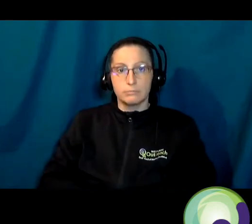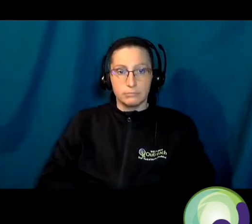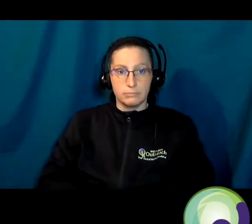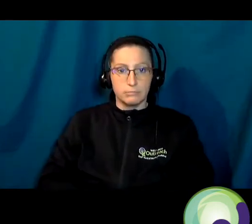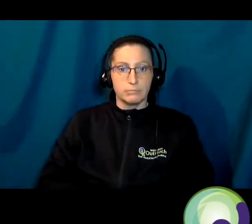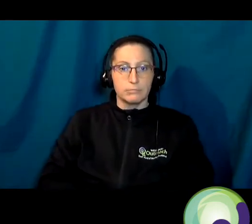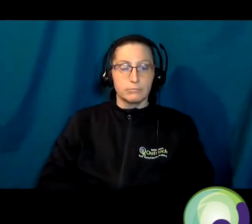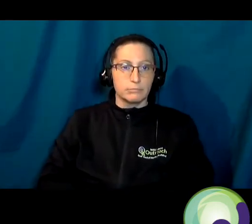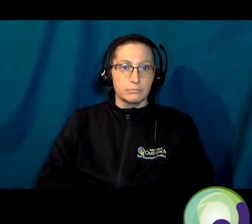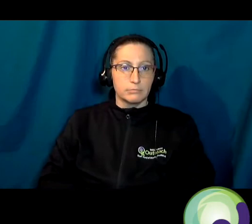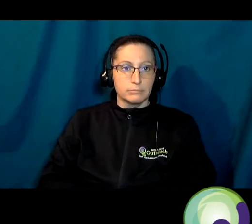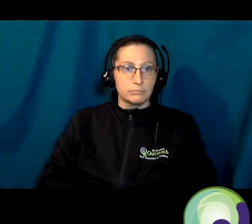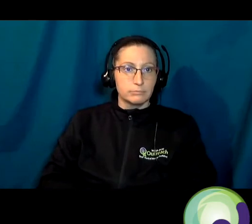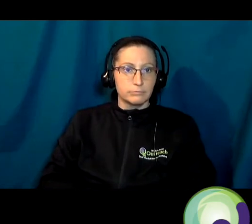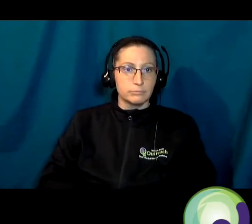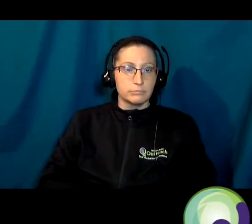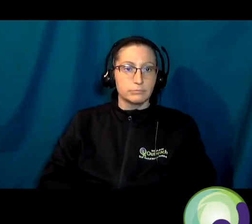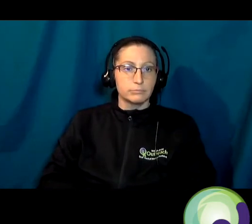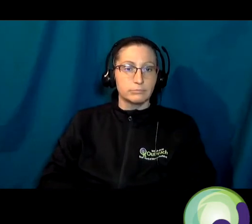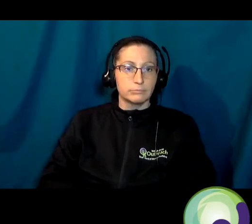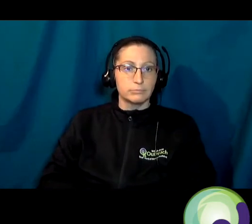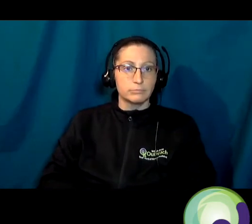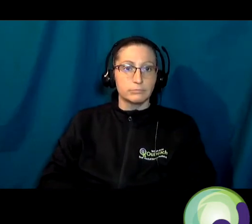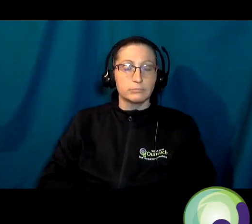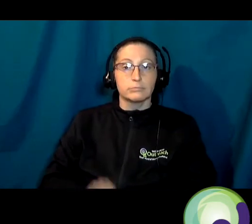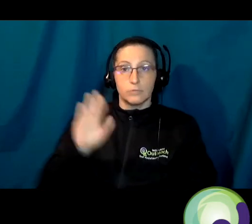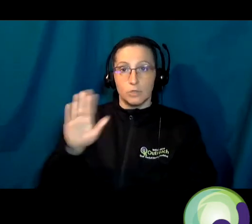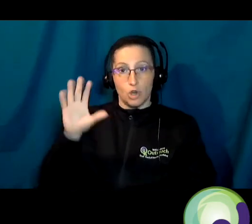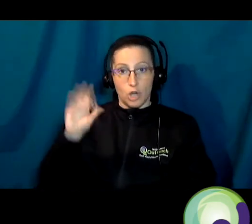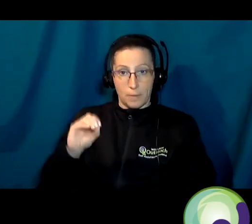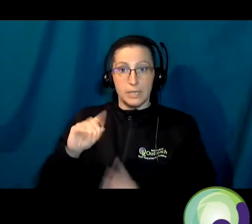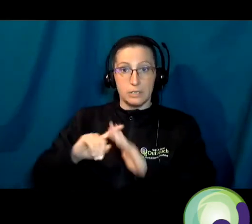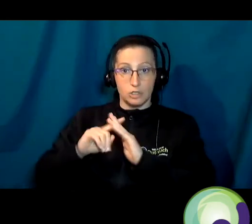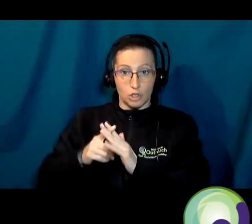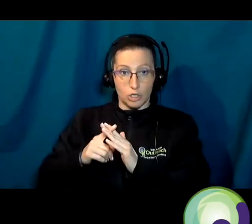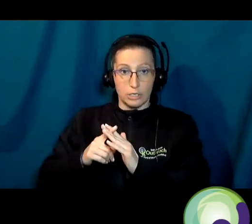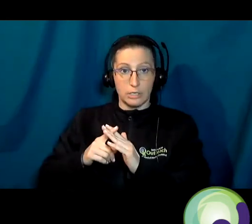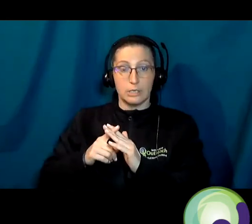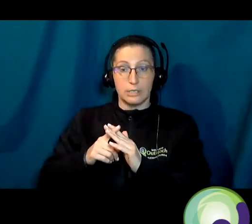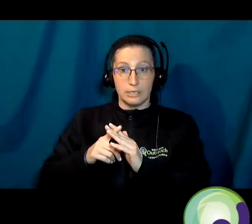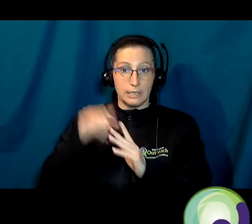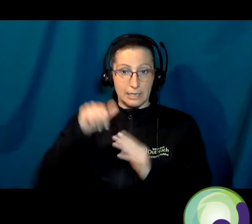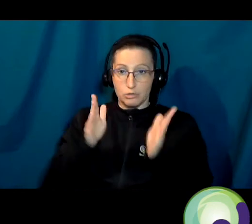Heidi And so, Plastic Ingenuity started, you said in this place, the small